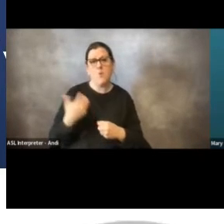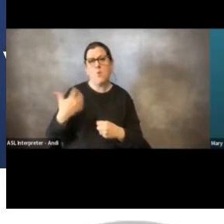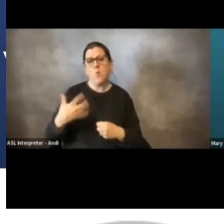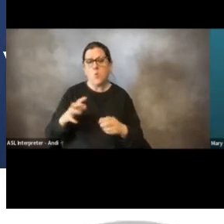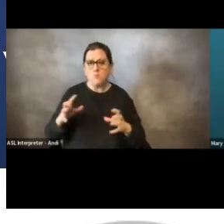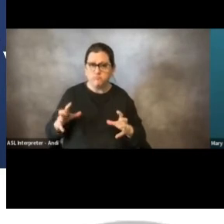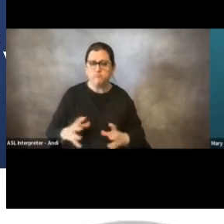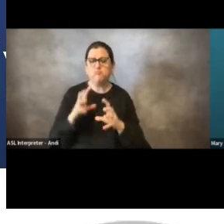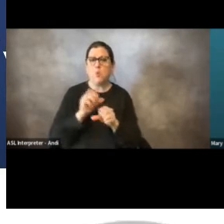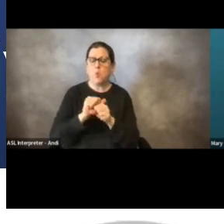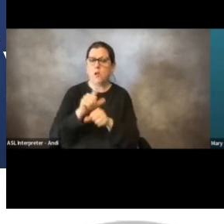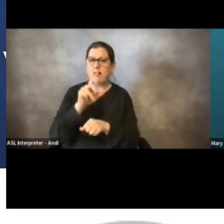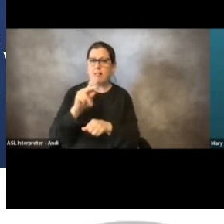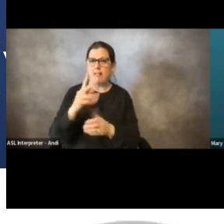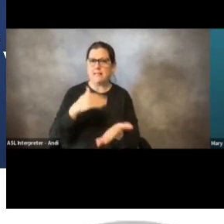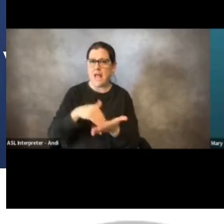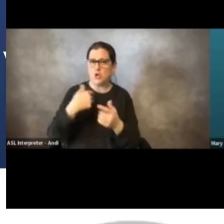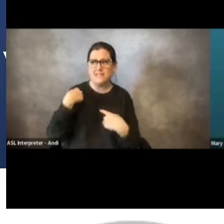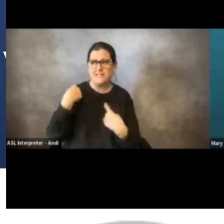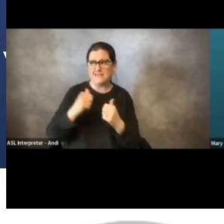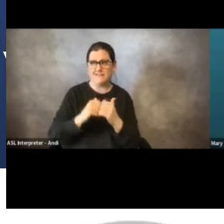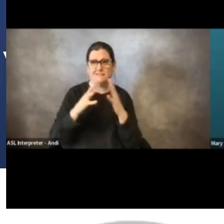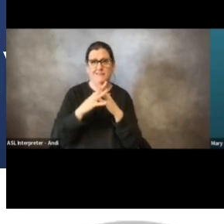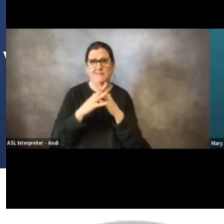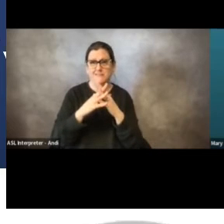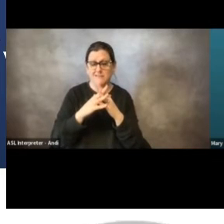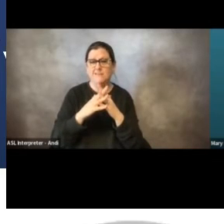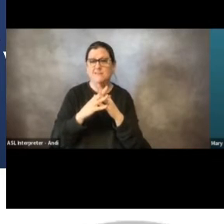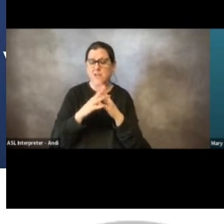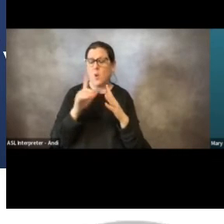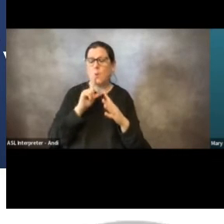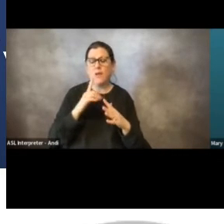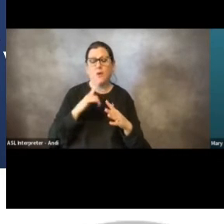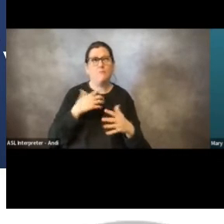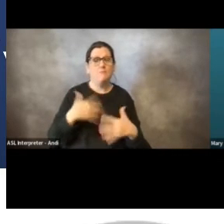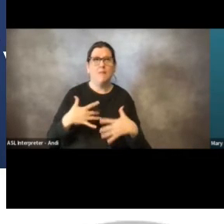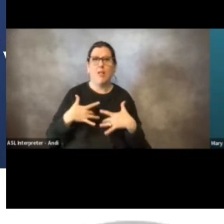Center, since its inception. So we are really thrilled that we've got such a group of